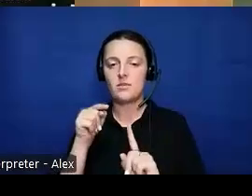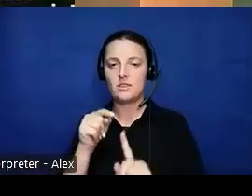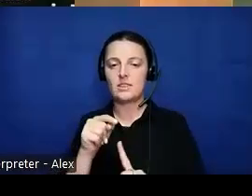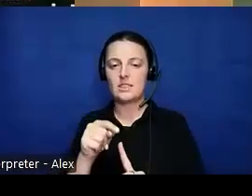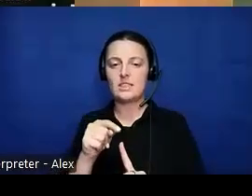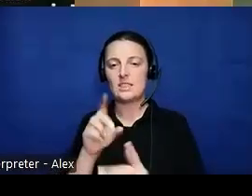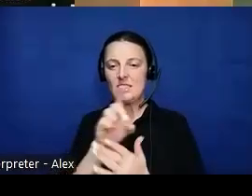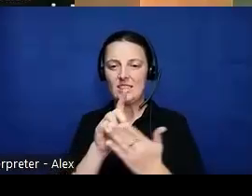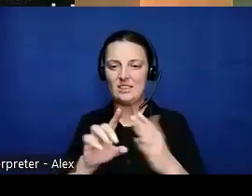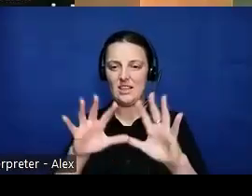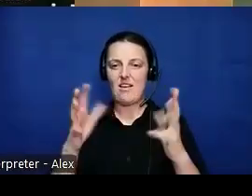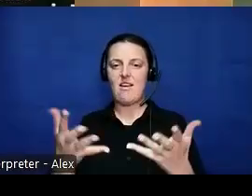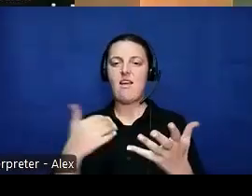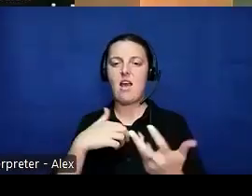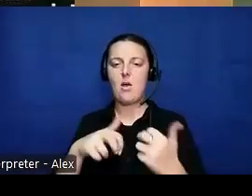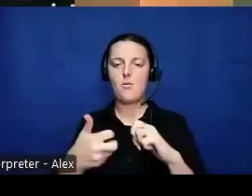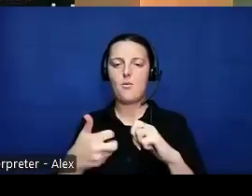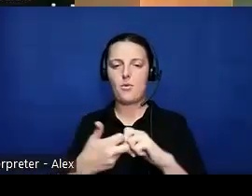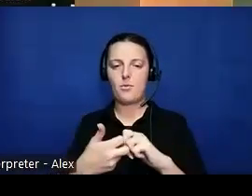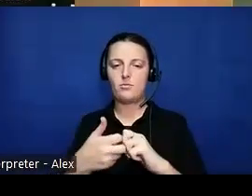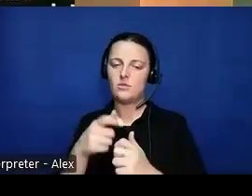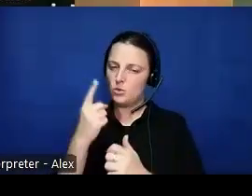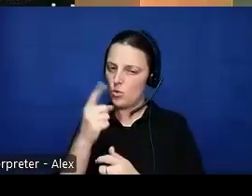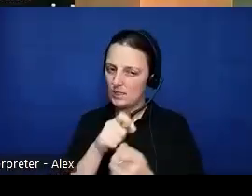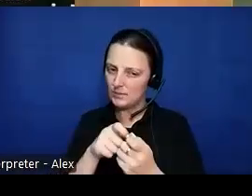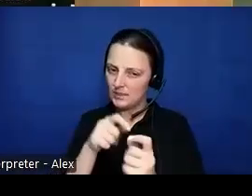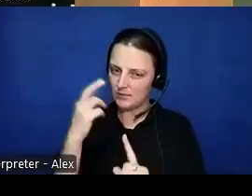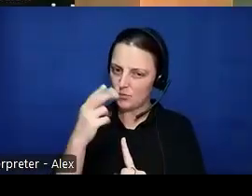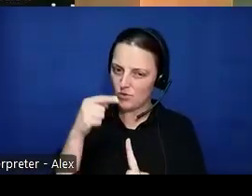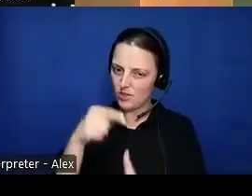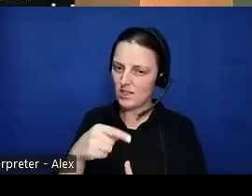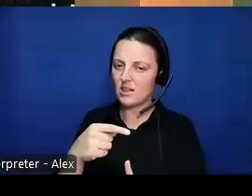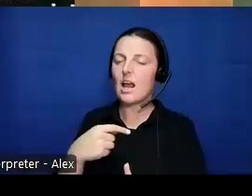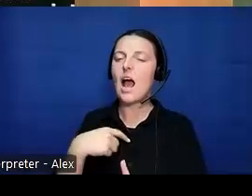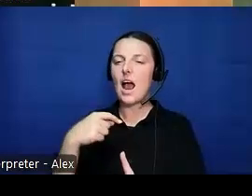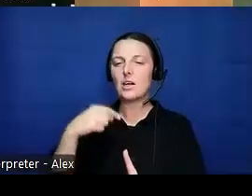I should have pushed back but they really wanted this design because it would have given us a very